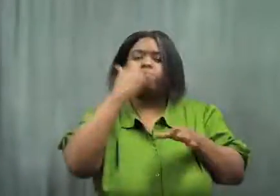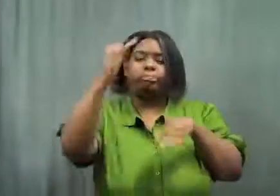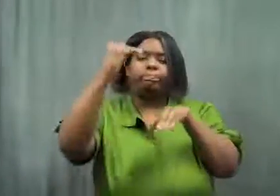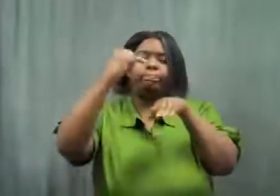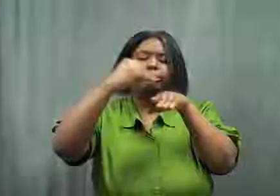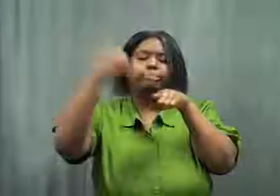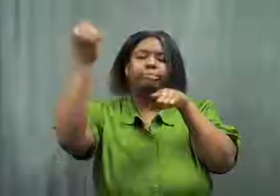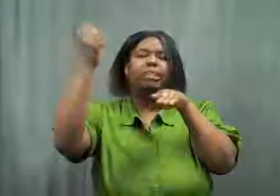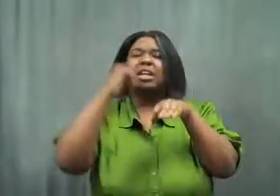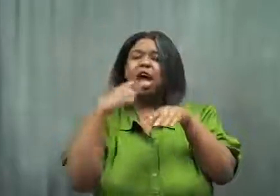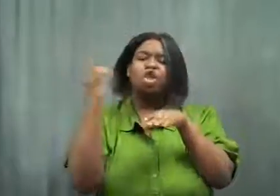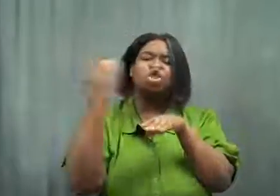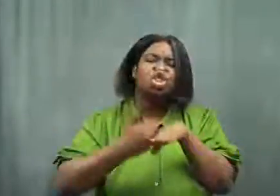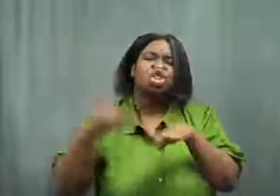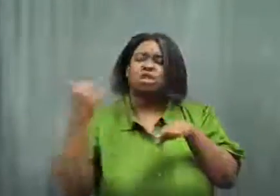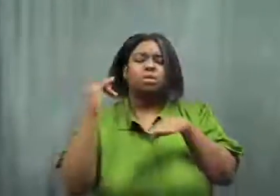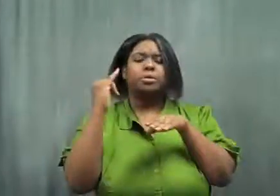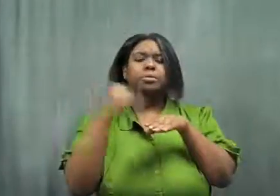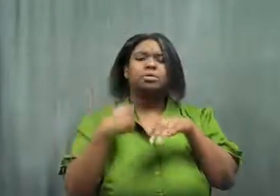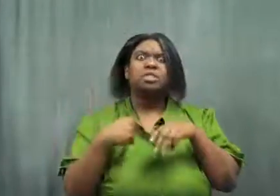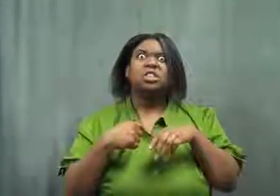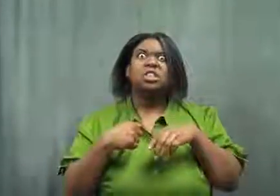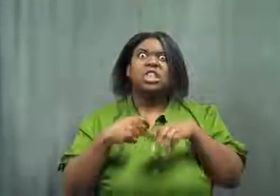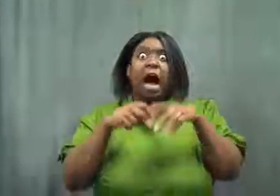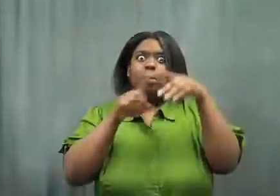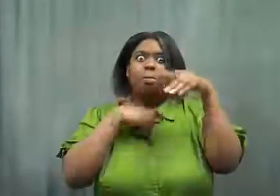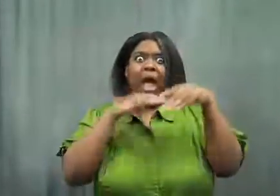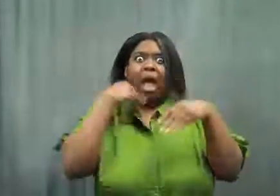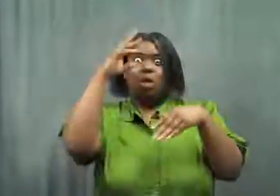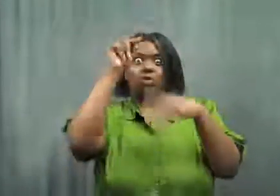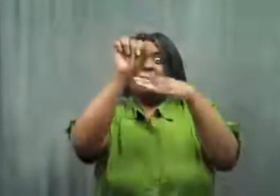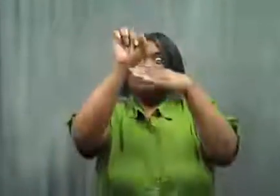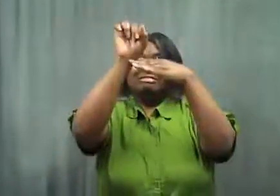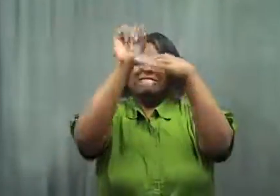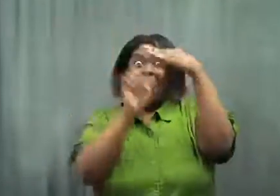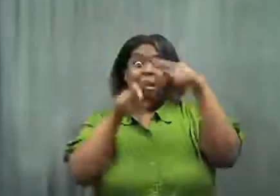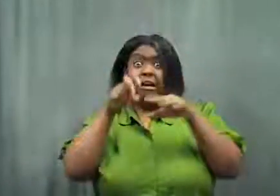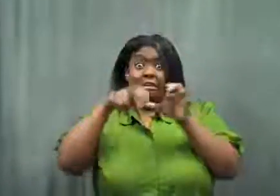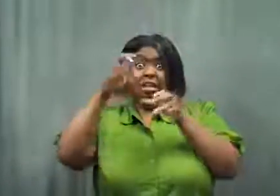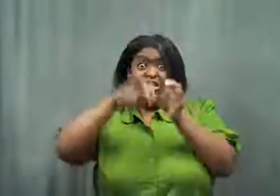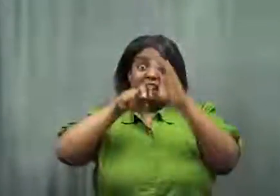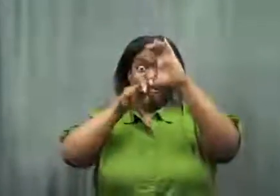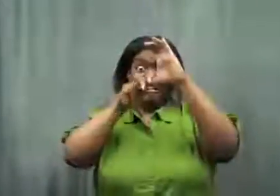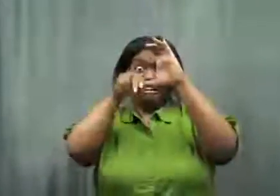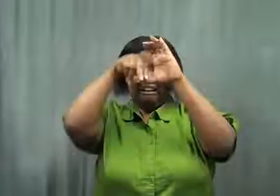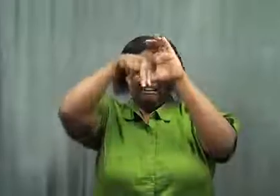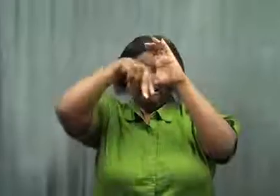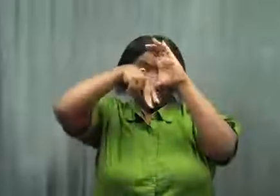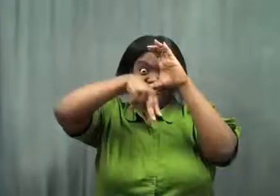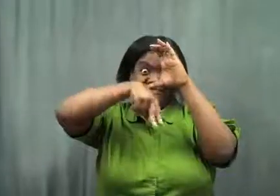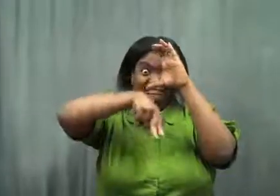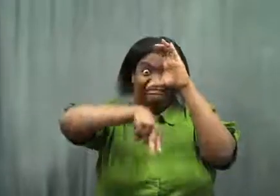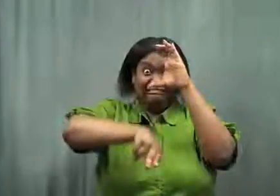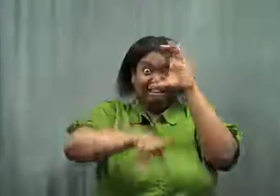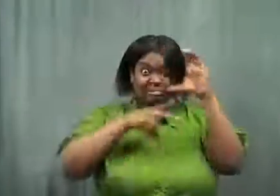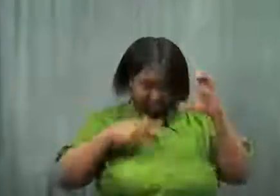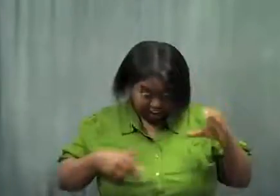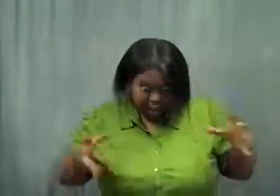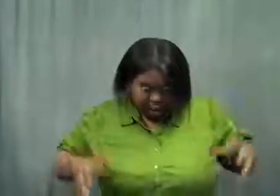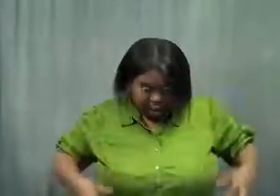and the comb brushed against my scalp. I yelped, and pulled down, and slid down right out of the chair!